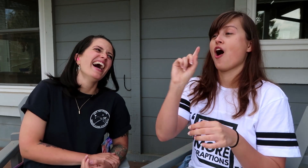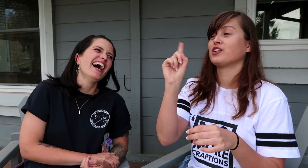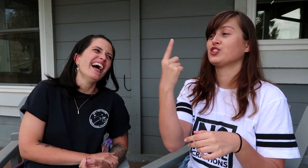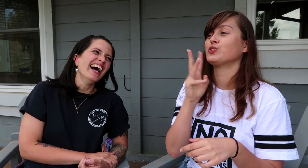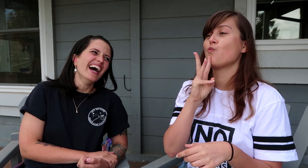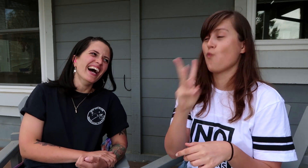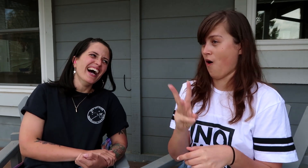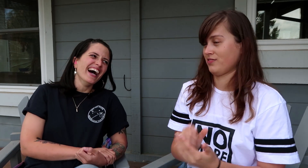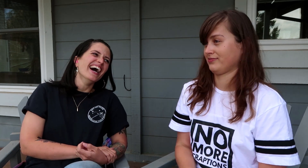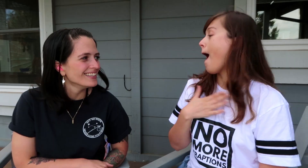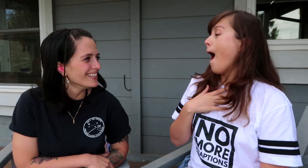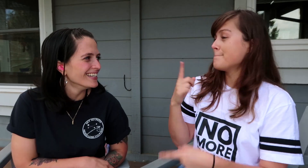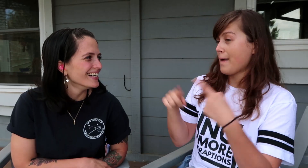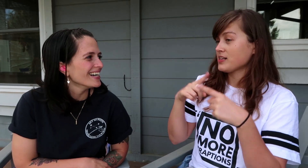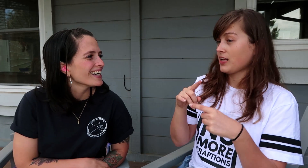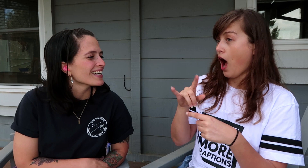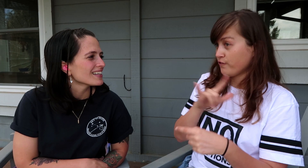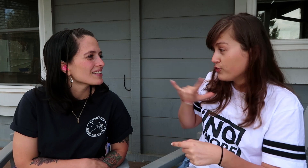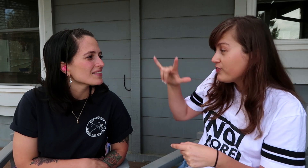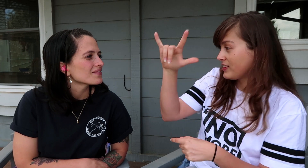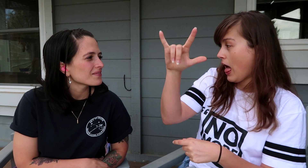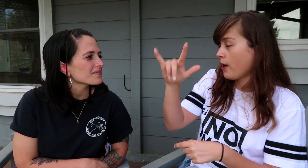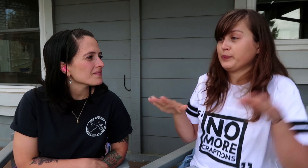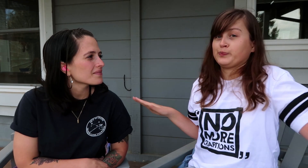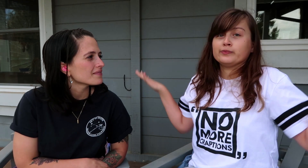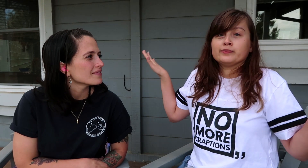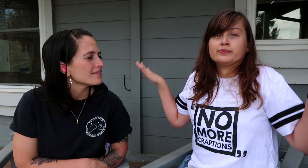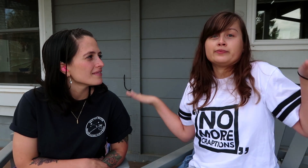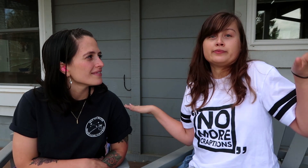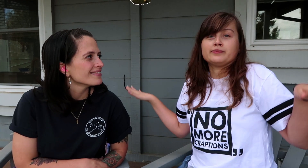Not just water... My sign for fly (on a plane) was...